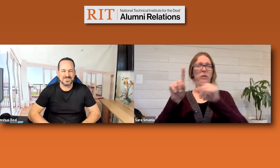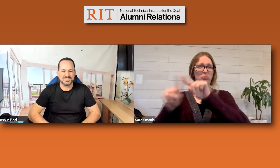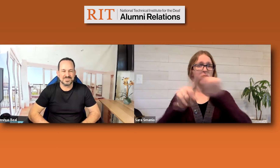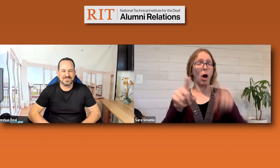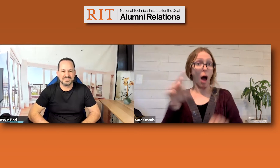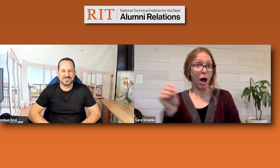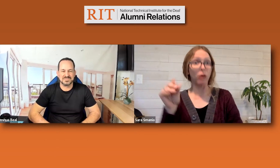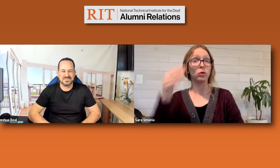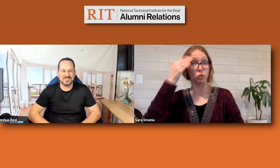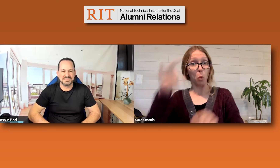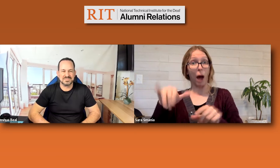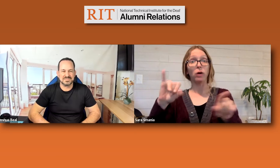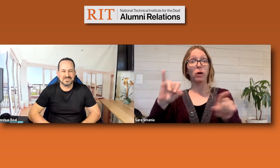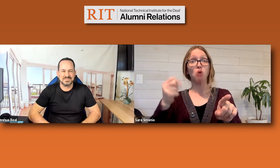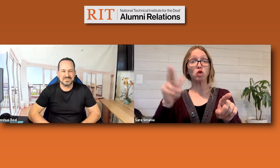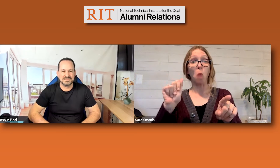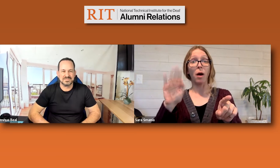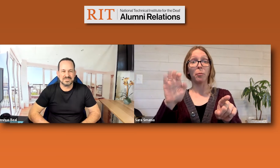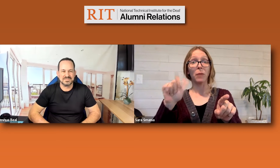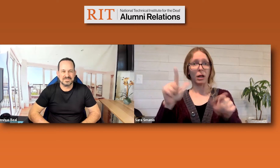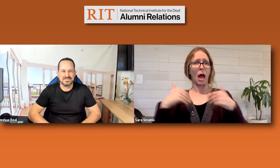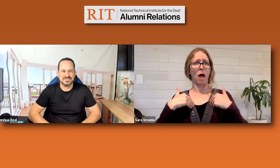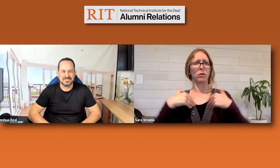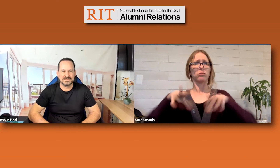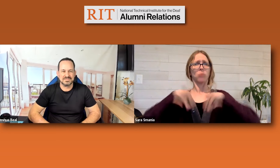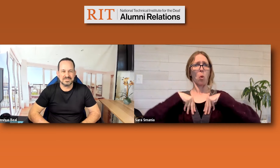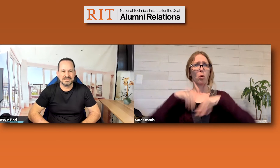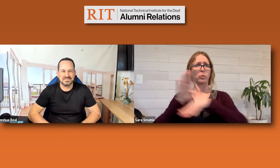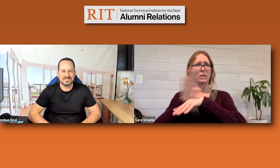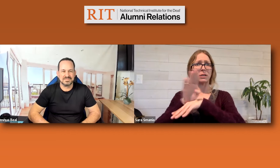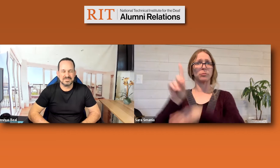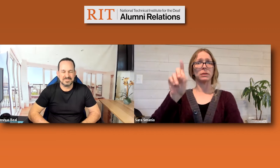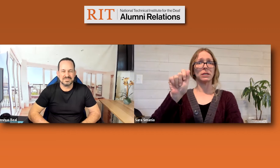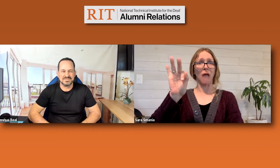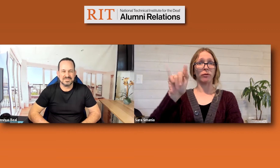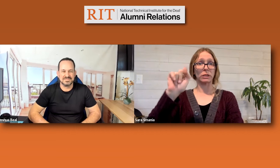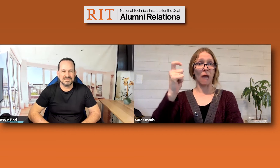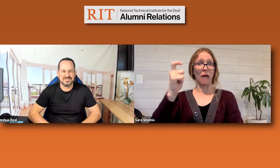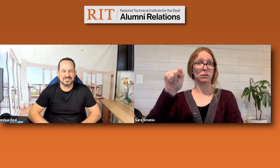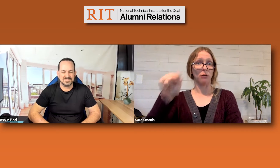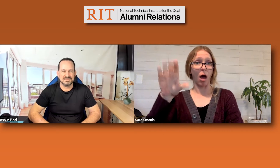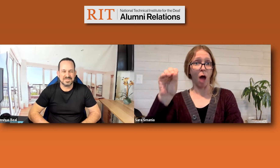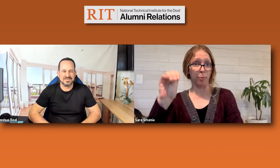Go to the IRS website. Also, you can contact another professional,